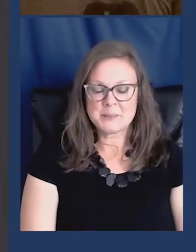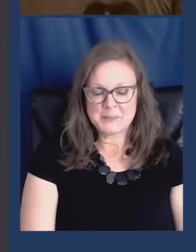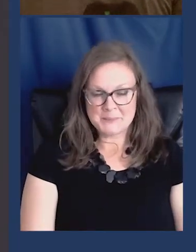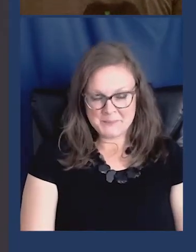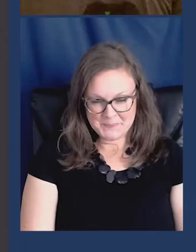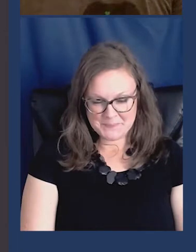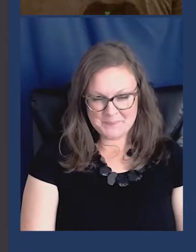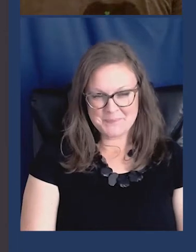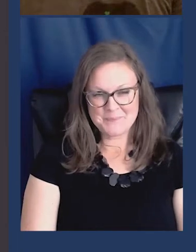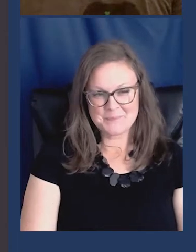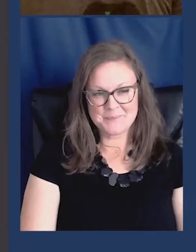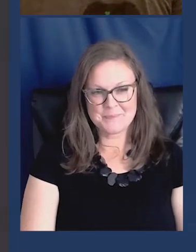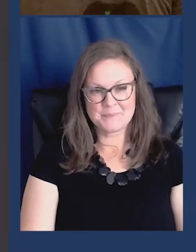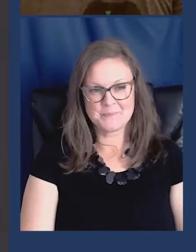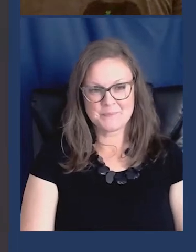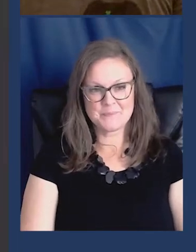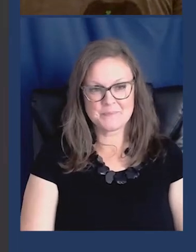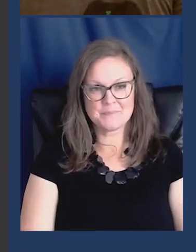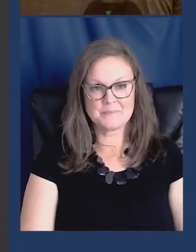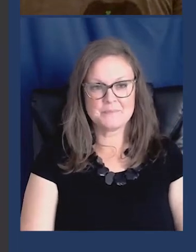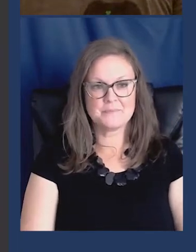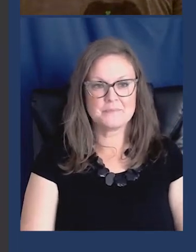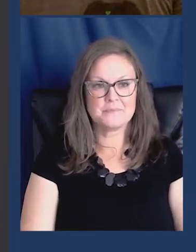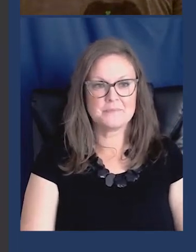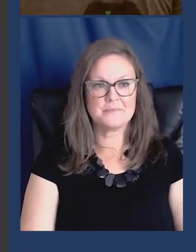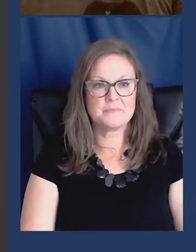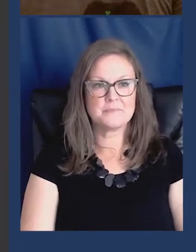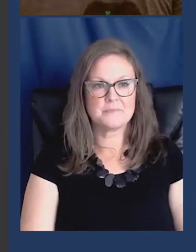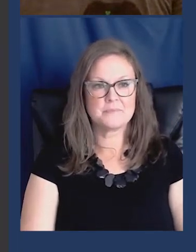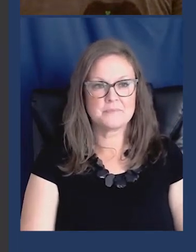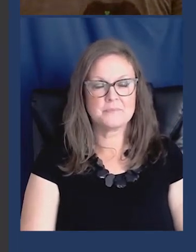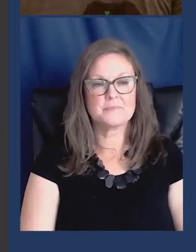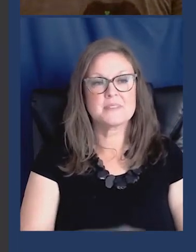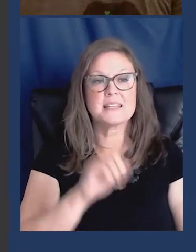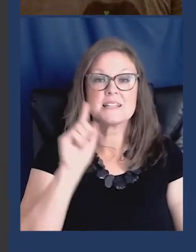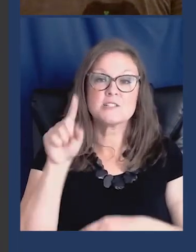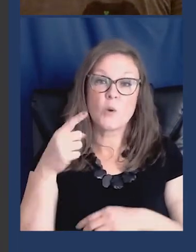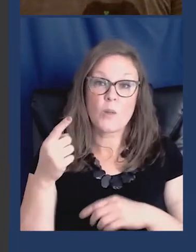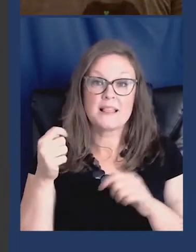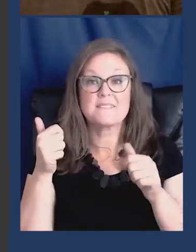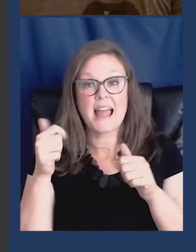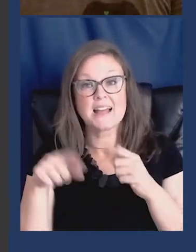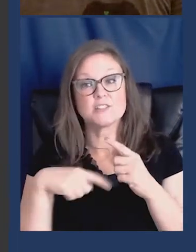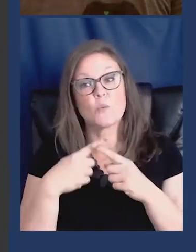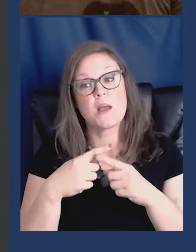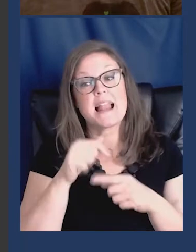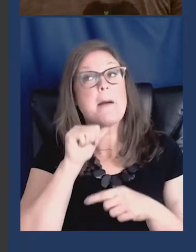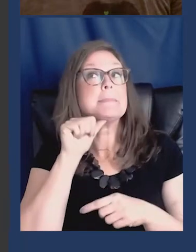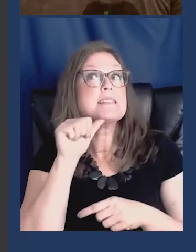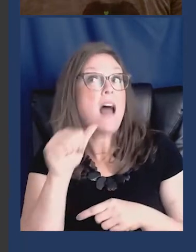You know, it's only fast when I'm not presenting, maybe that's the trick.